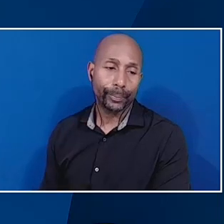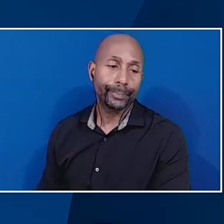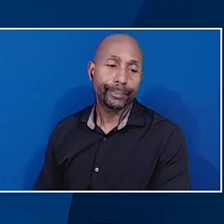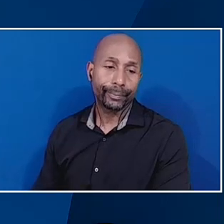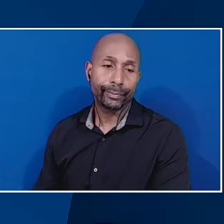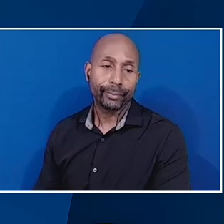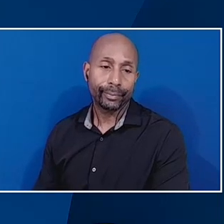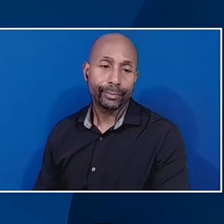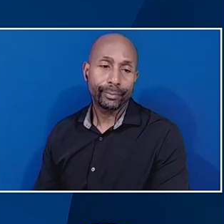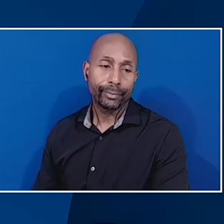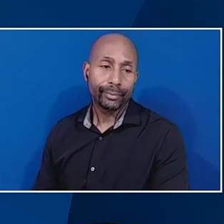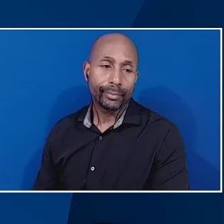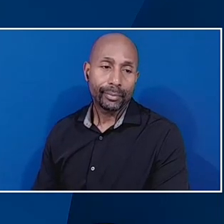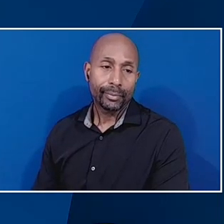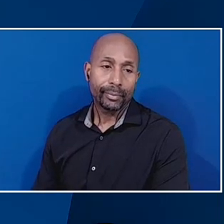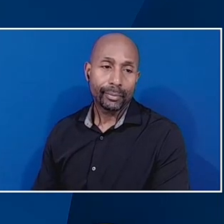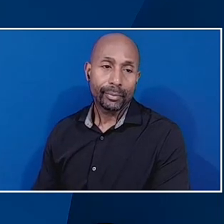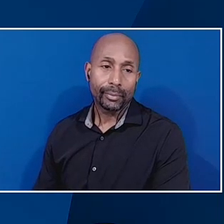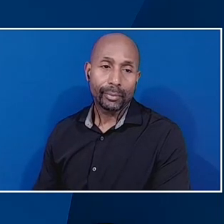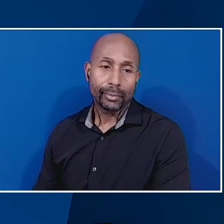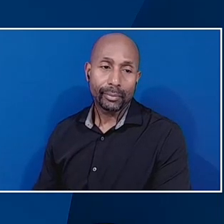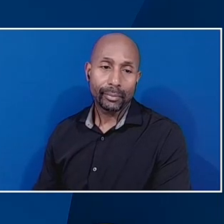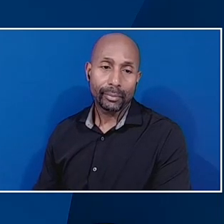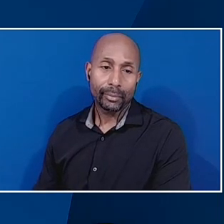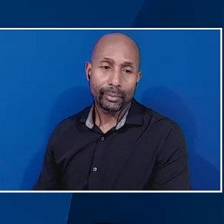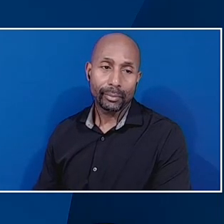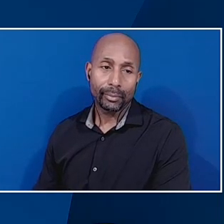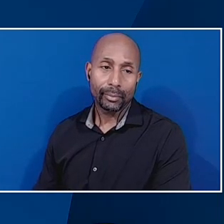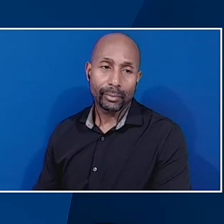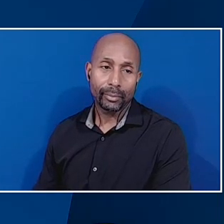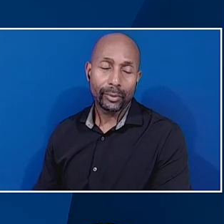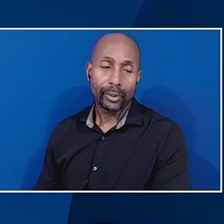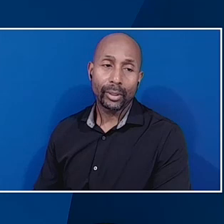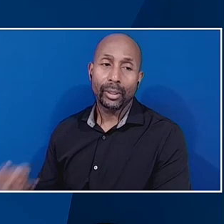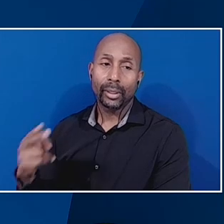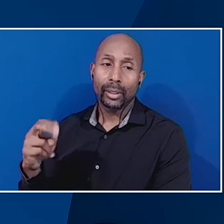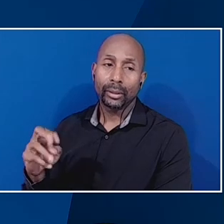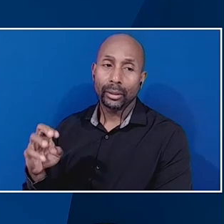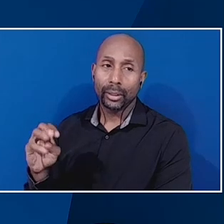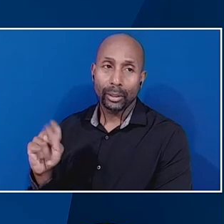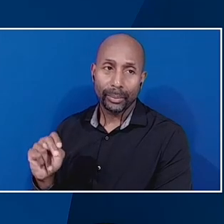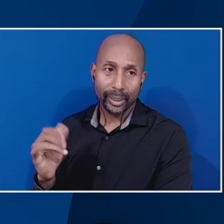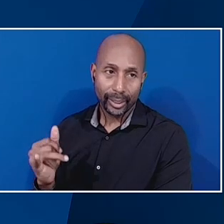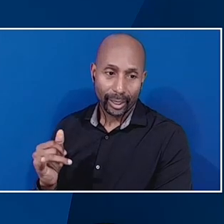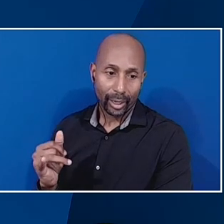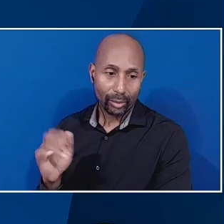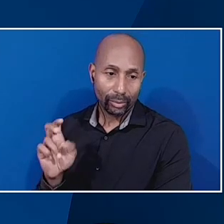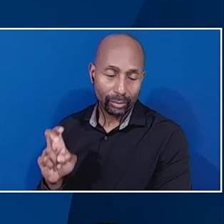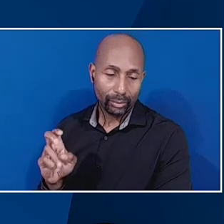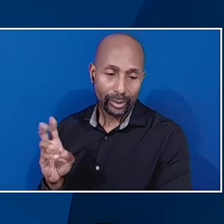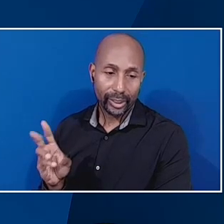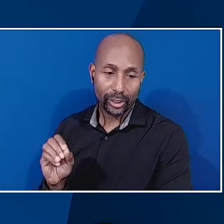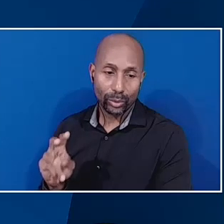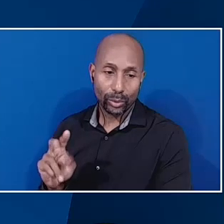So, Herman, I'm looking at 602.25, and unless I'm missing something, I'm not